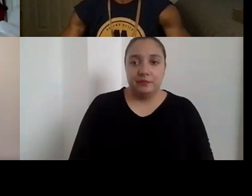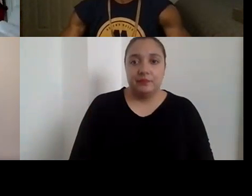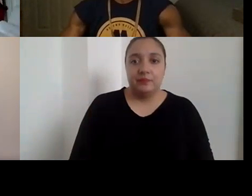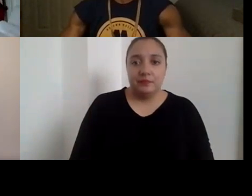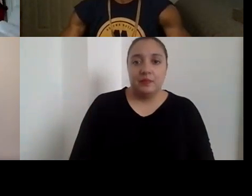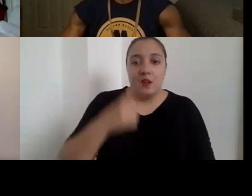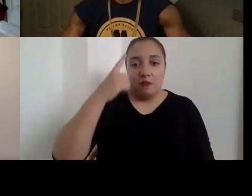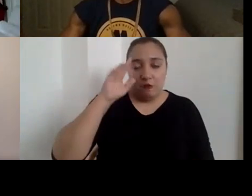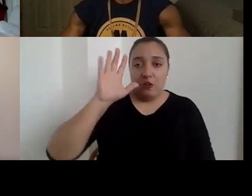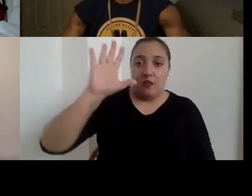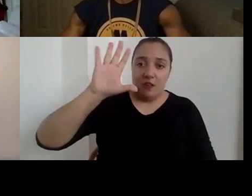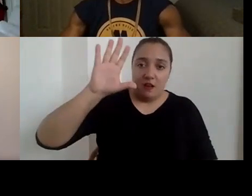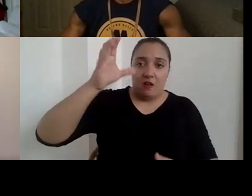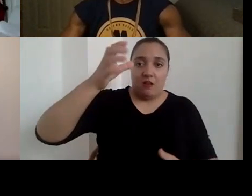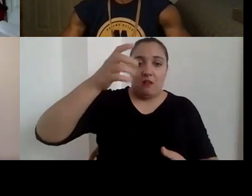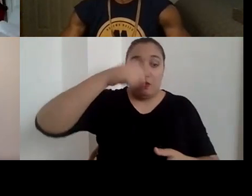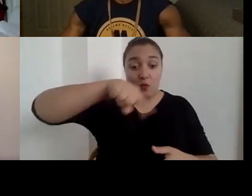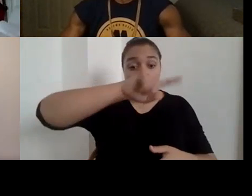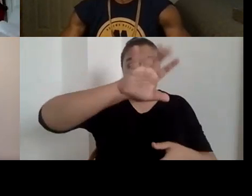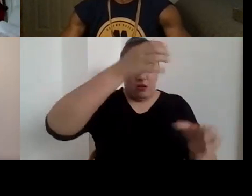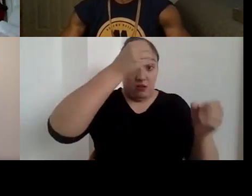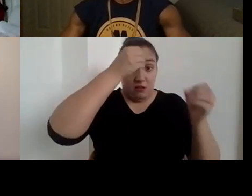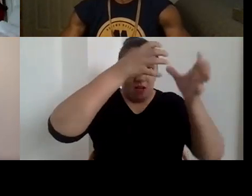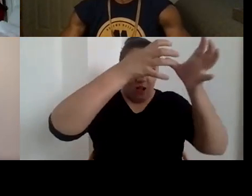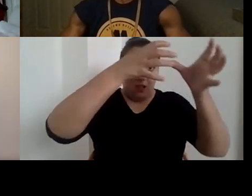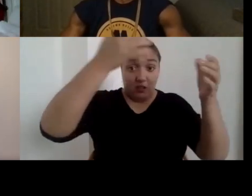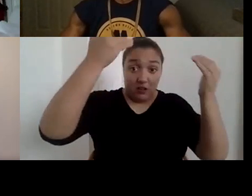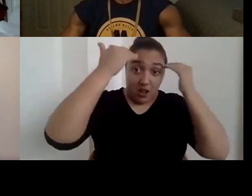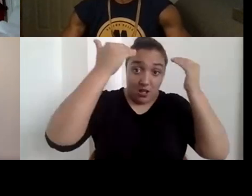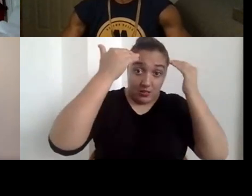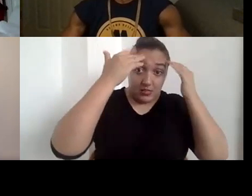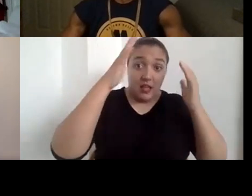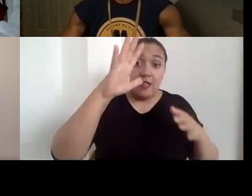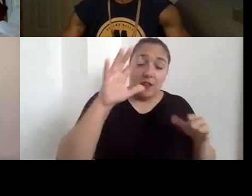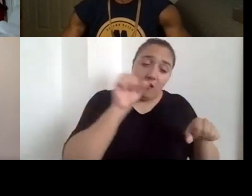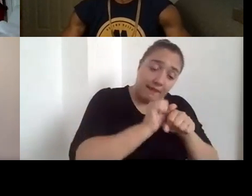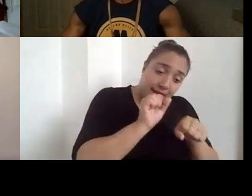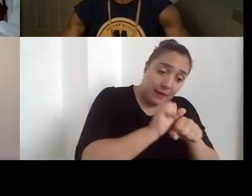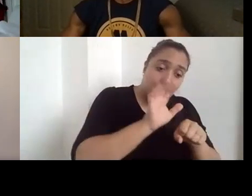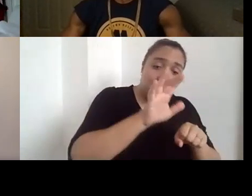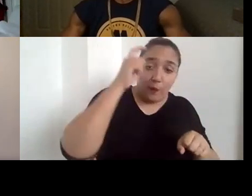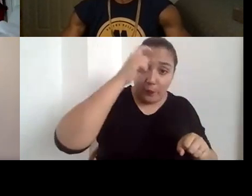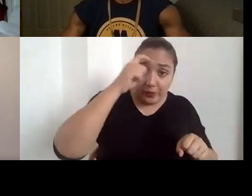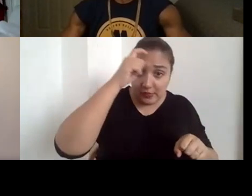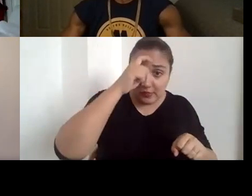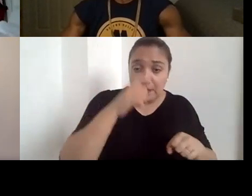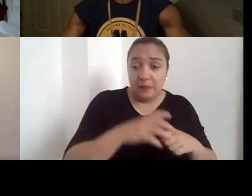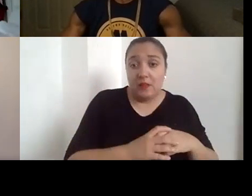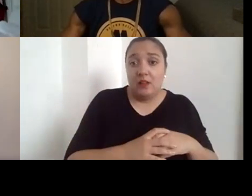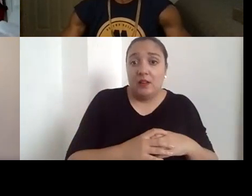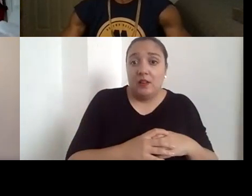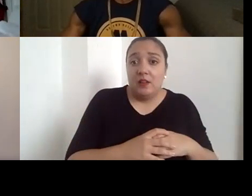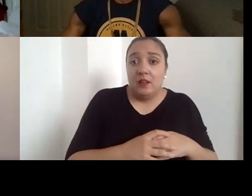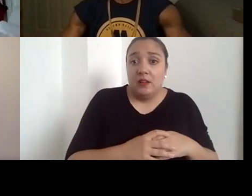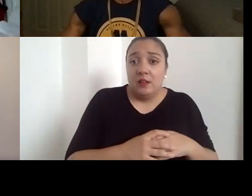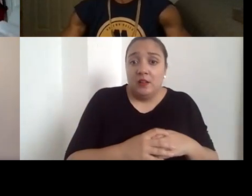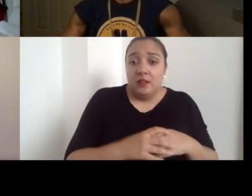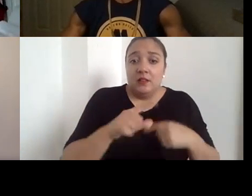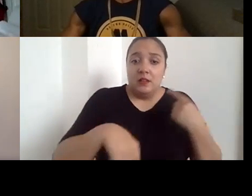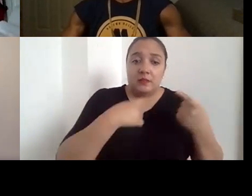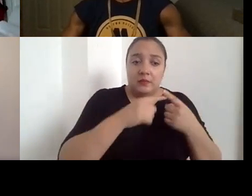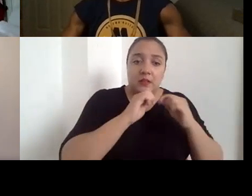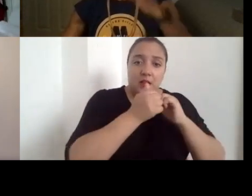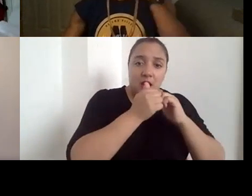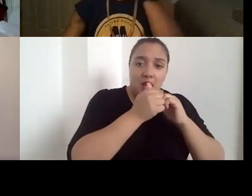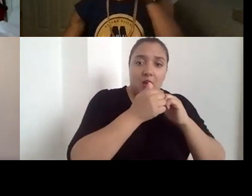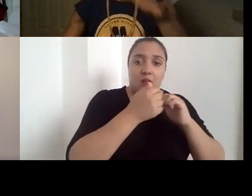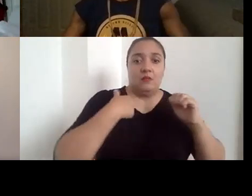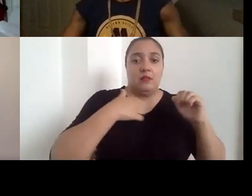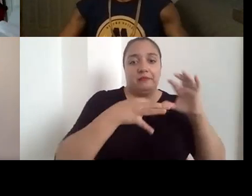and labor and their wisdom about being together virtually